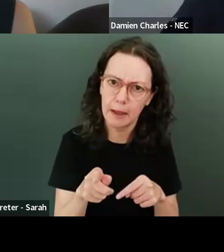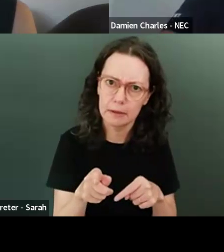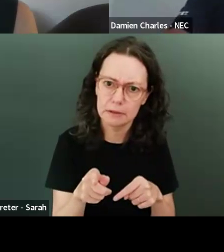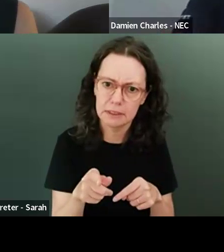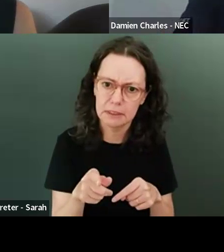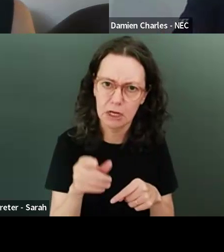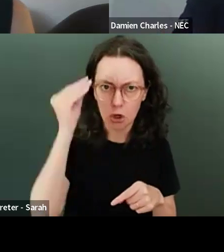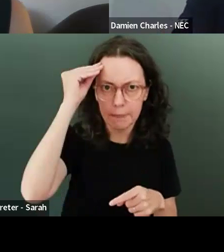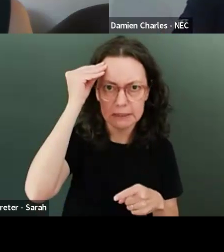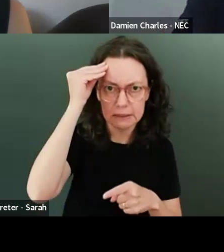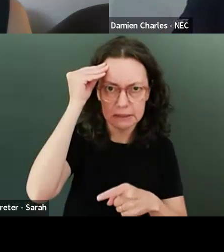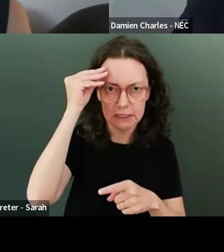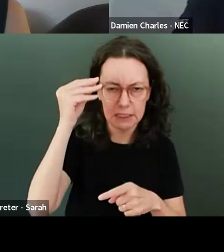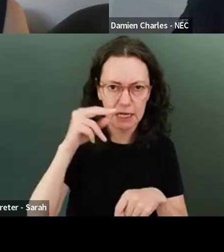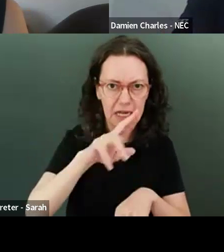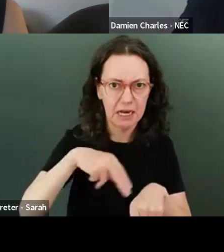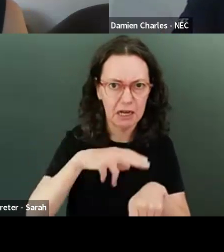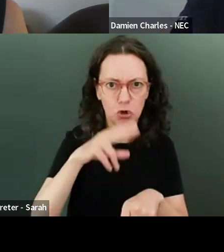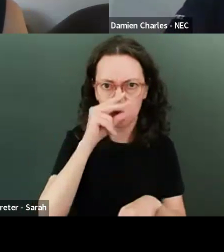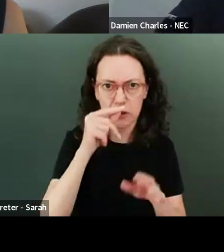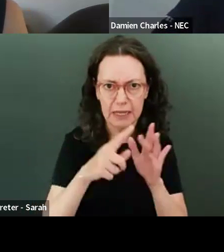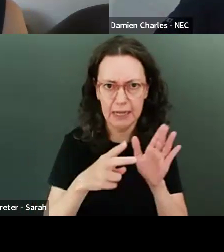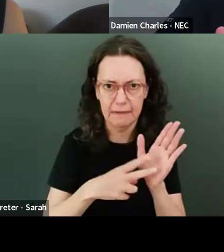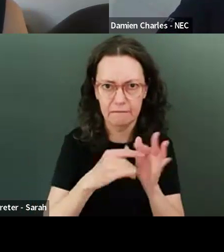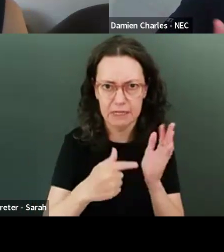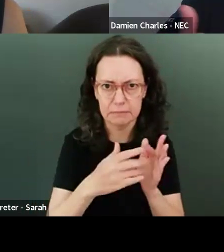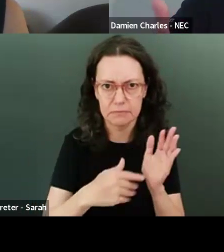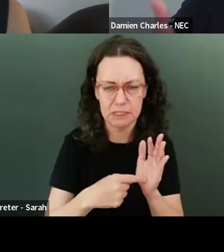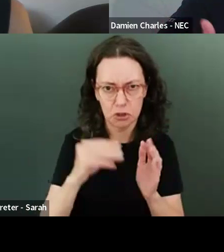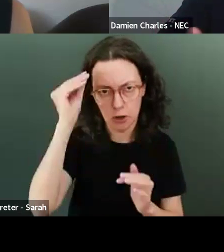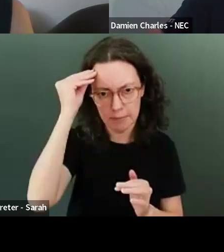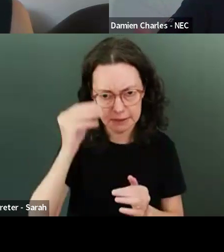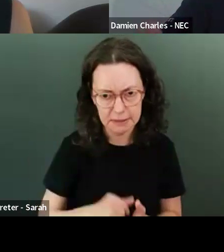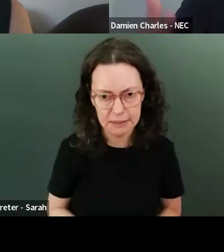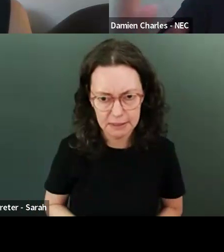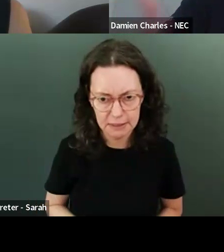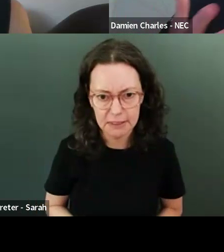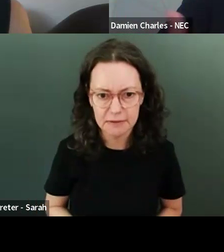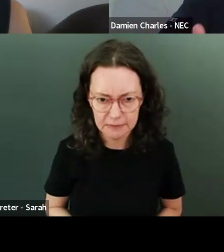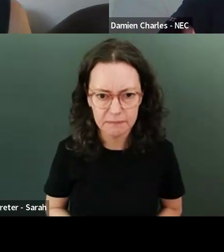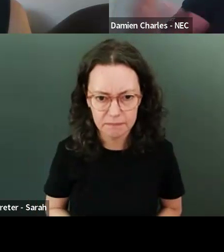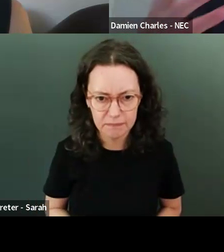that and your role on that Damien? Oh look